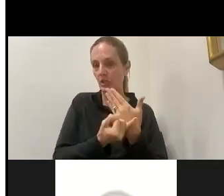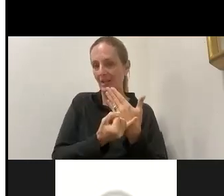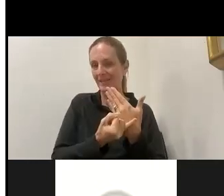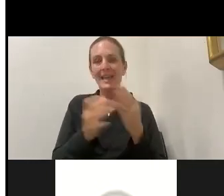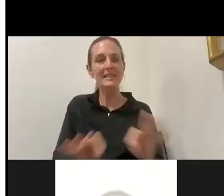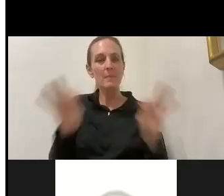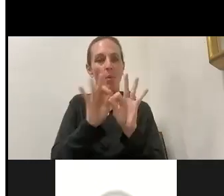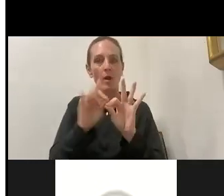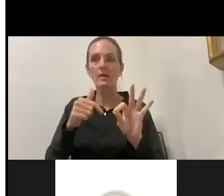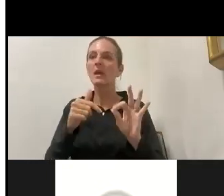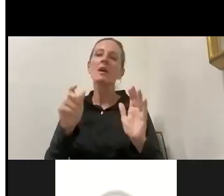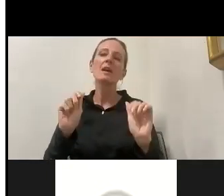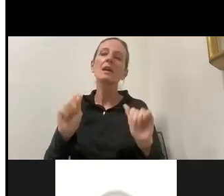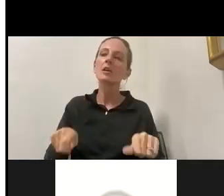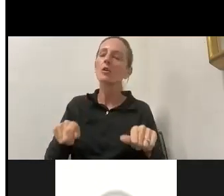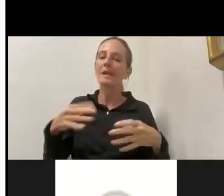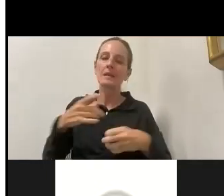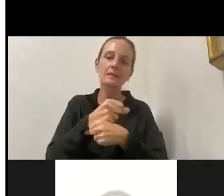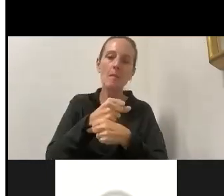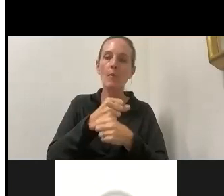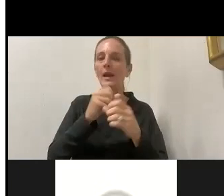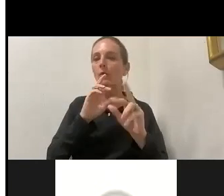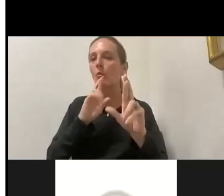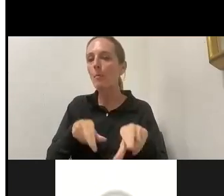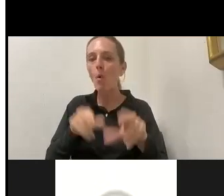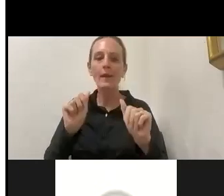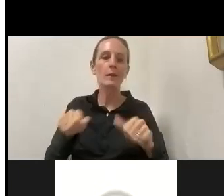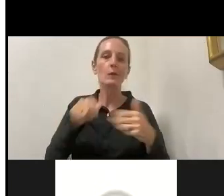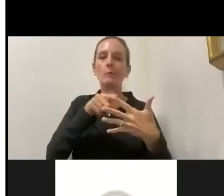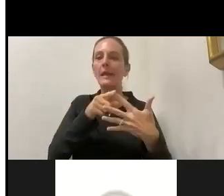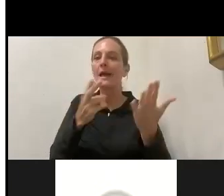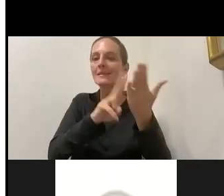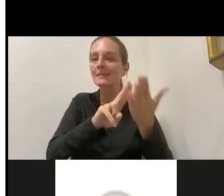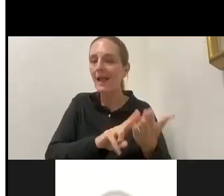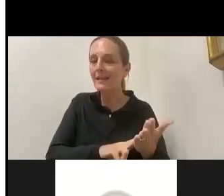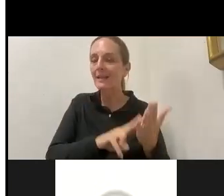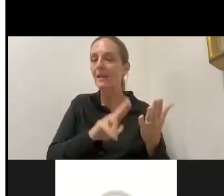summary report, it could be photos, it could be sign in sheets, it could be posters advertising